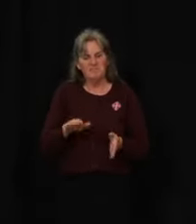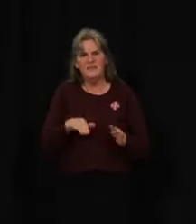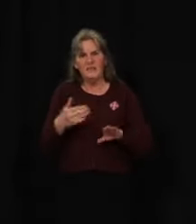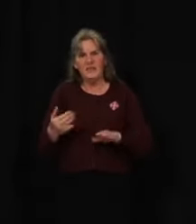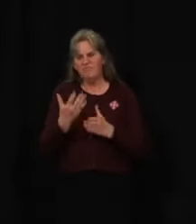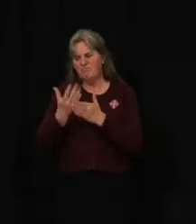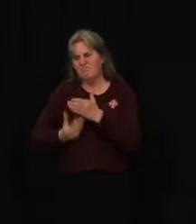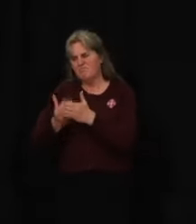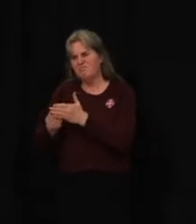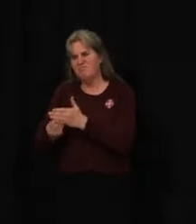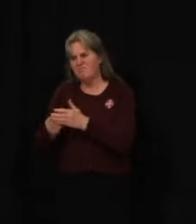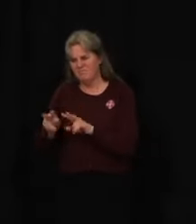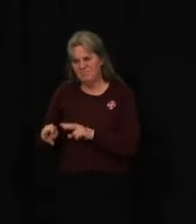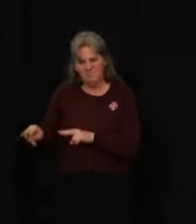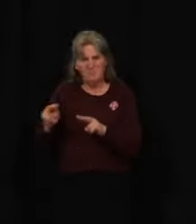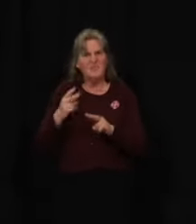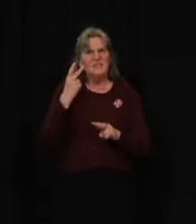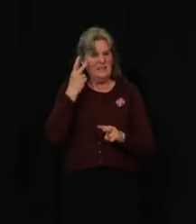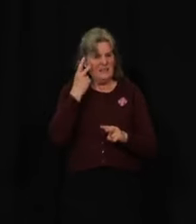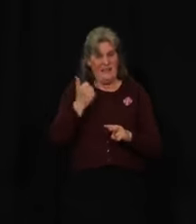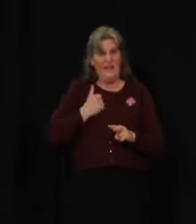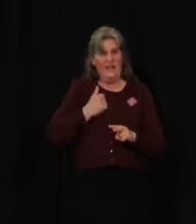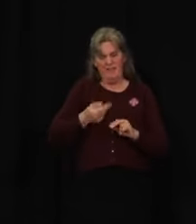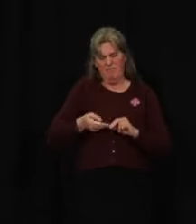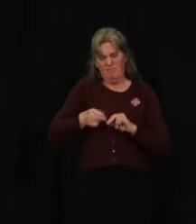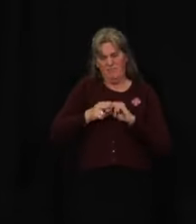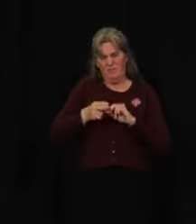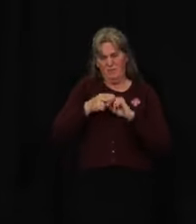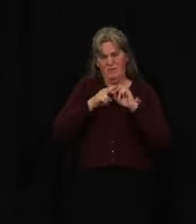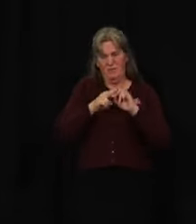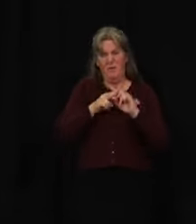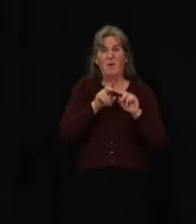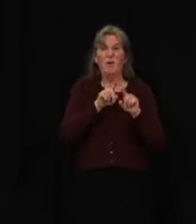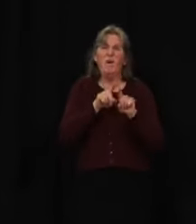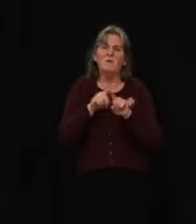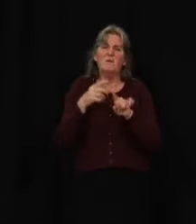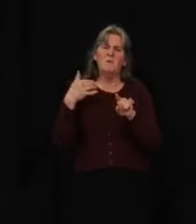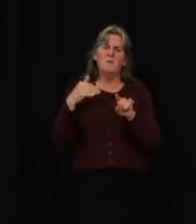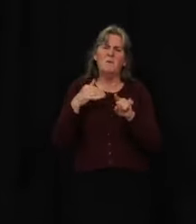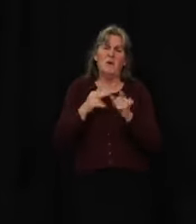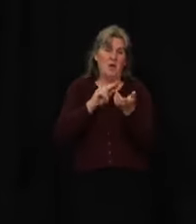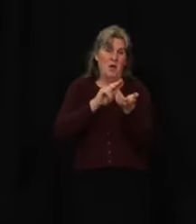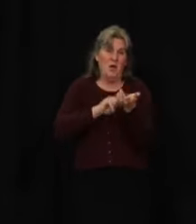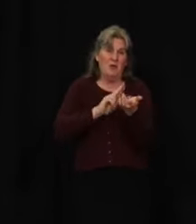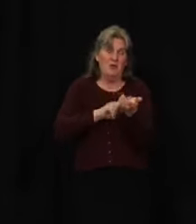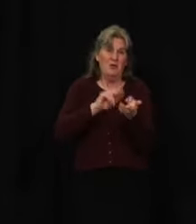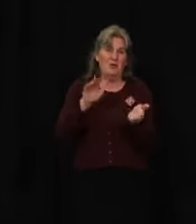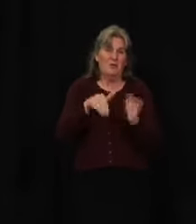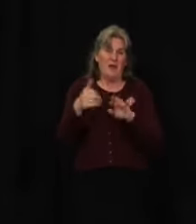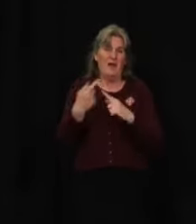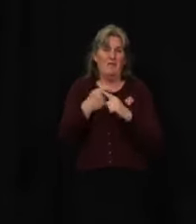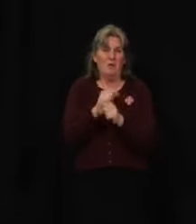If we continue this strategy and if we keep tightly applying the Safe Six rules we can begin our